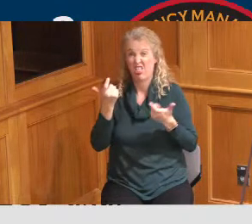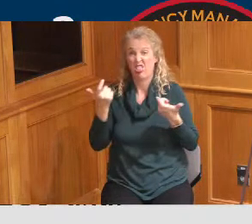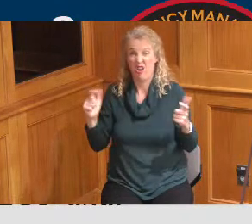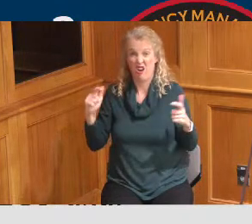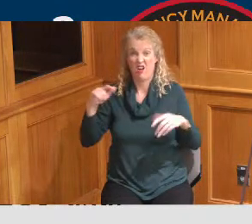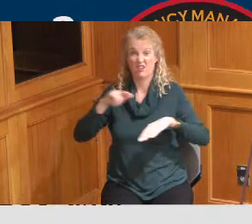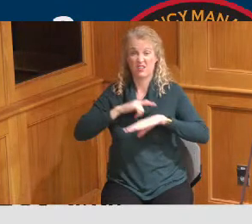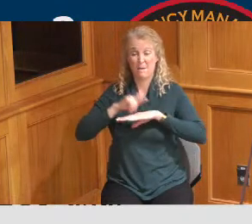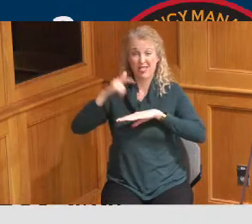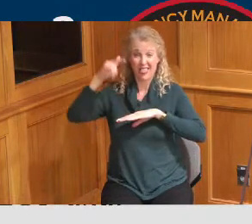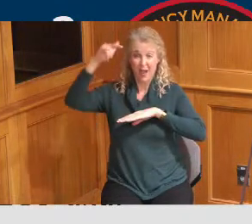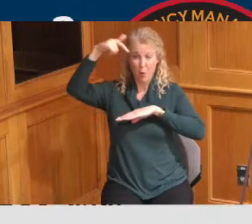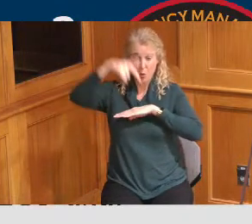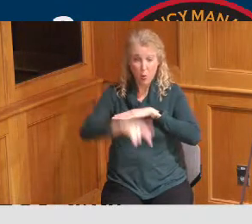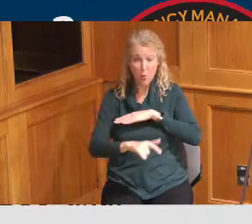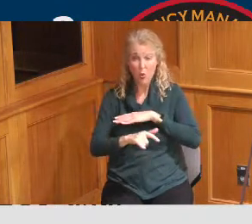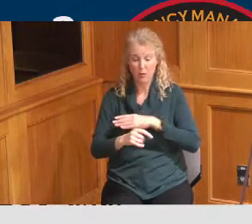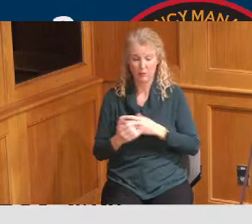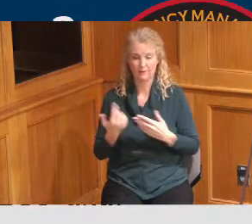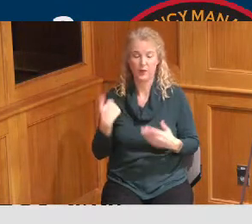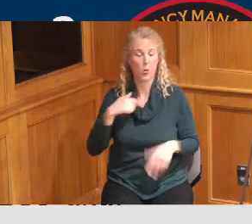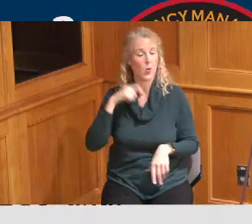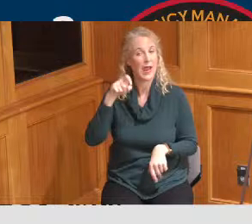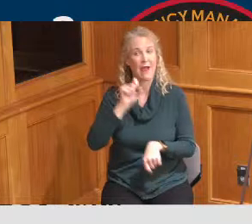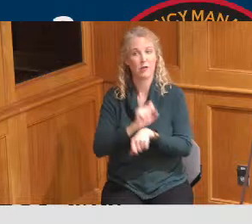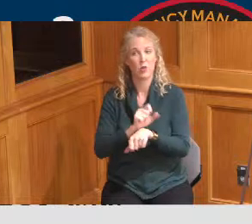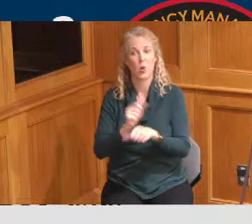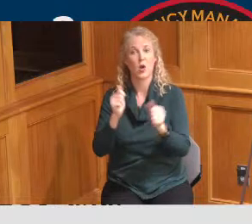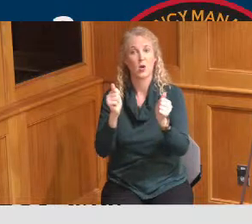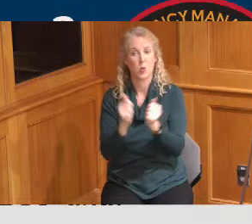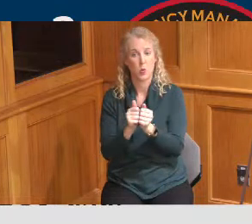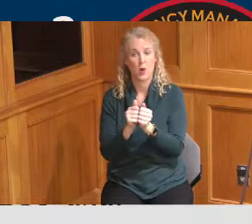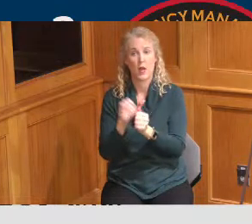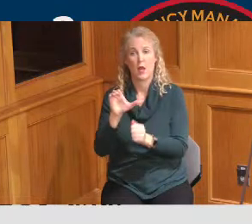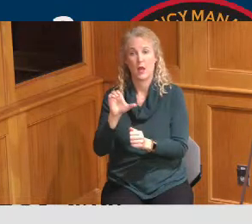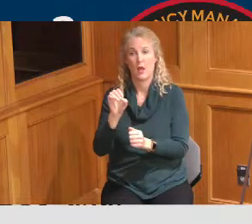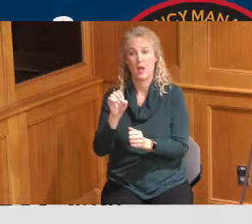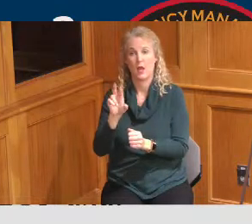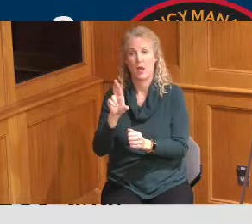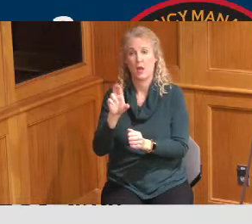such as DC then we would work with the Coroner's office to open a family assistance center and that